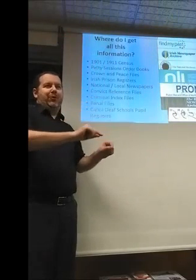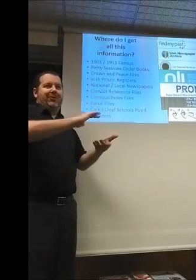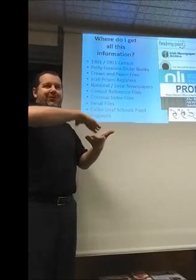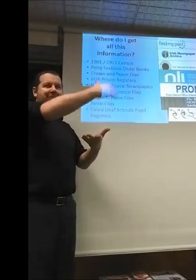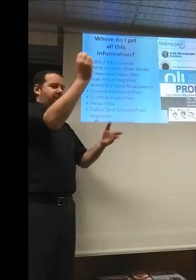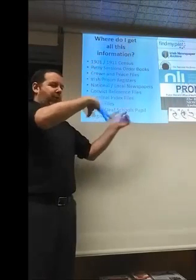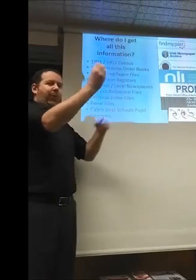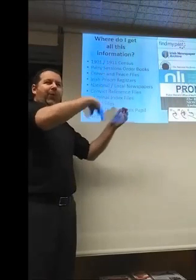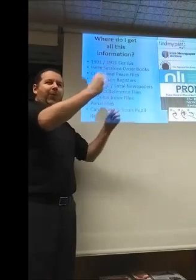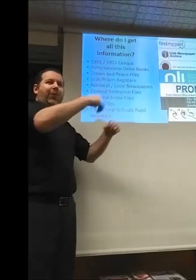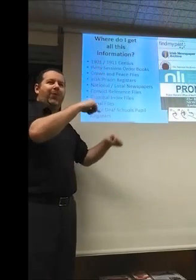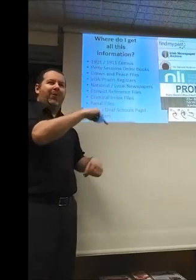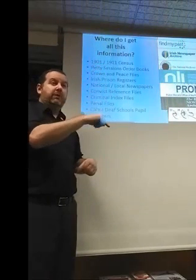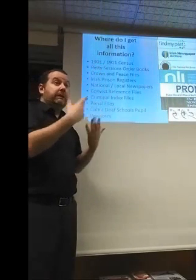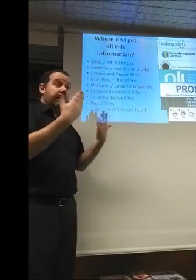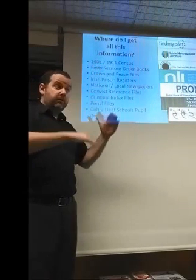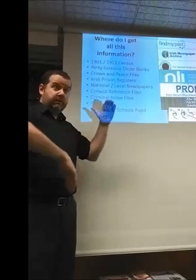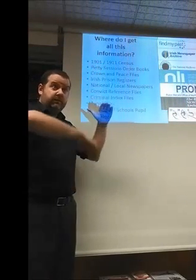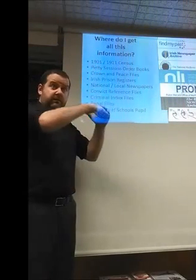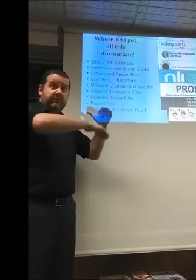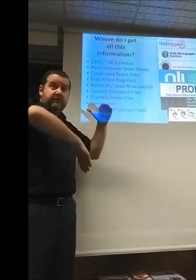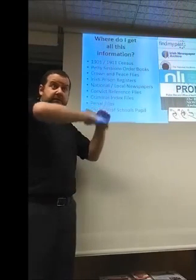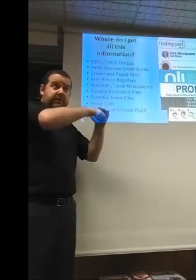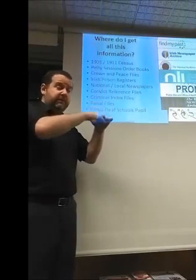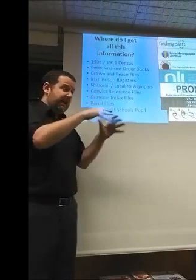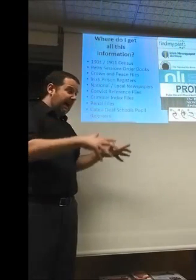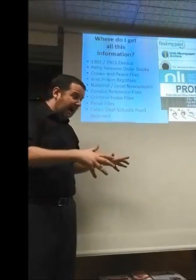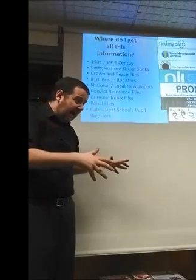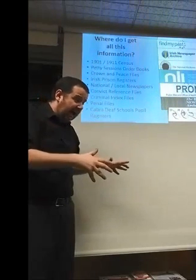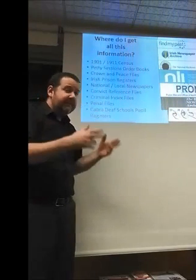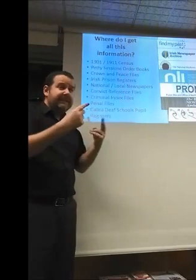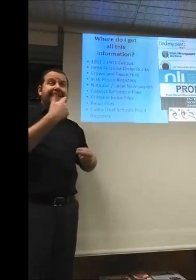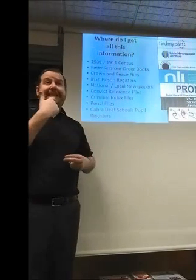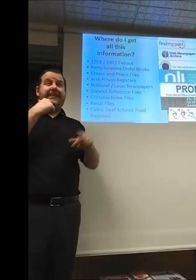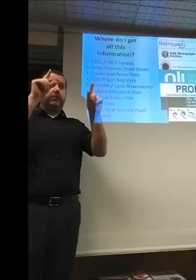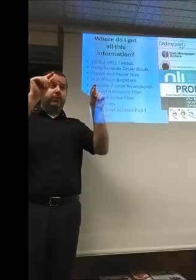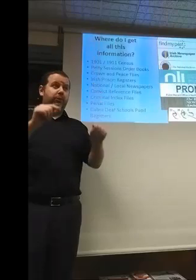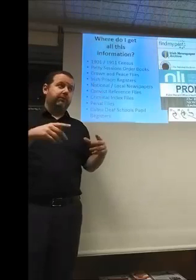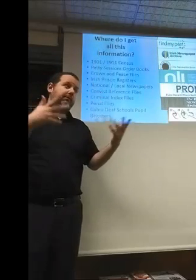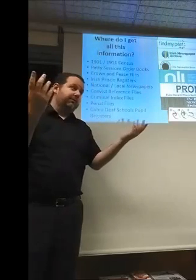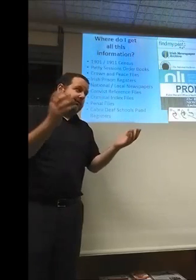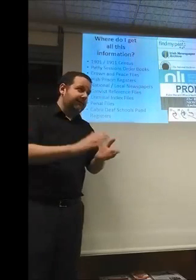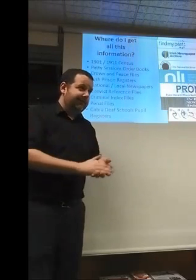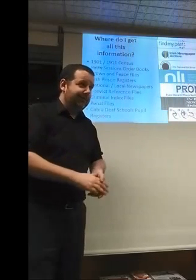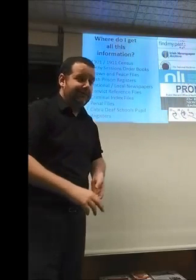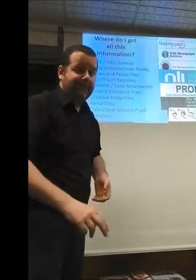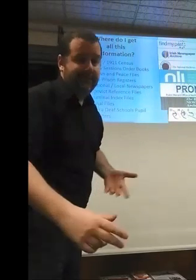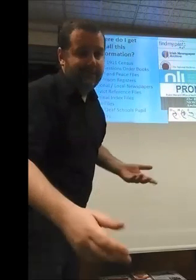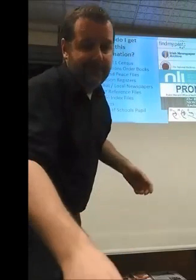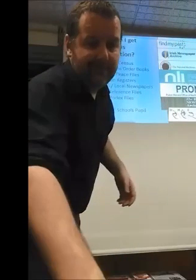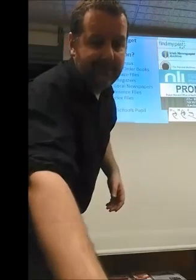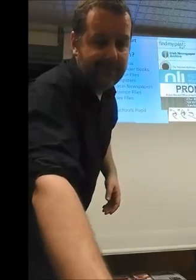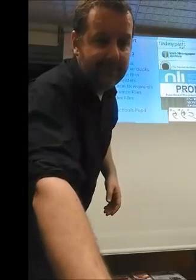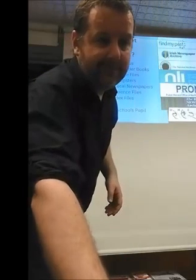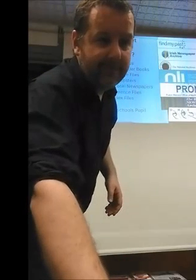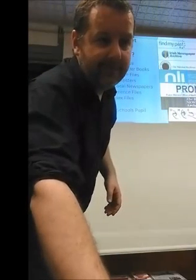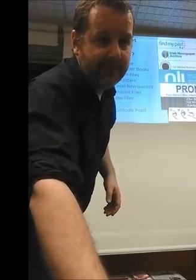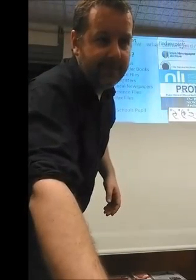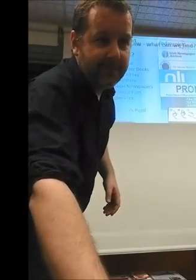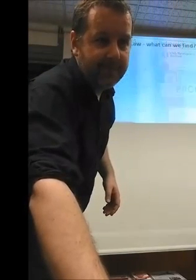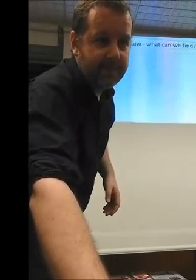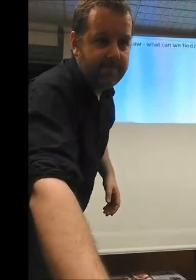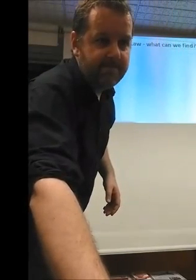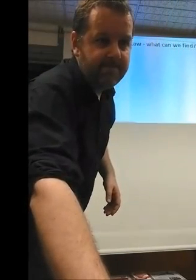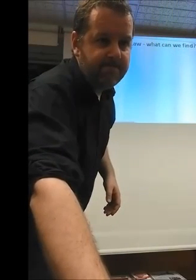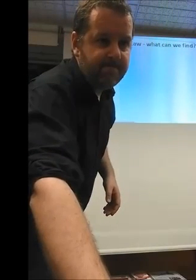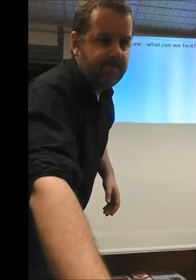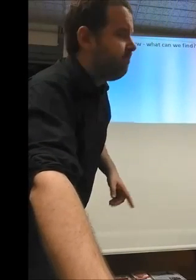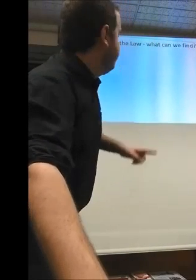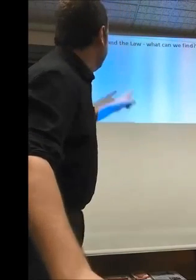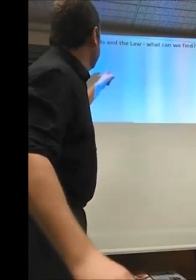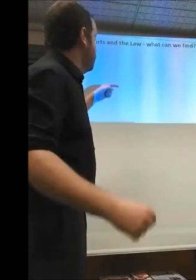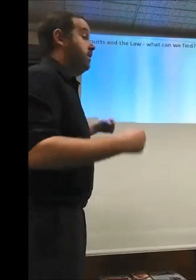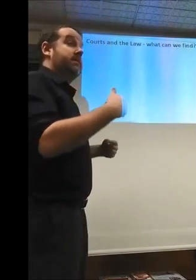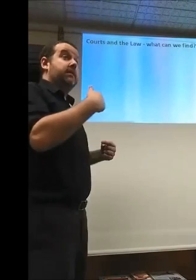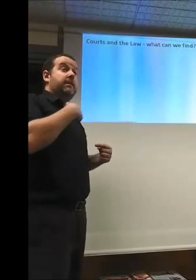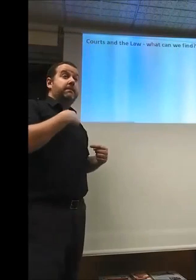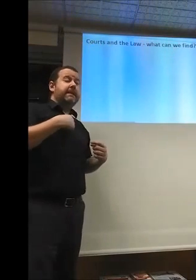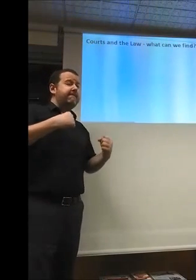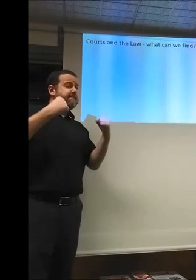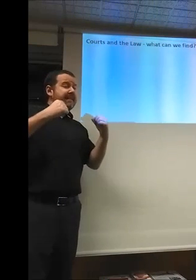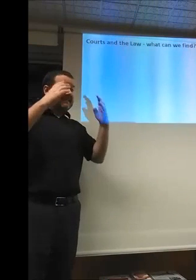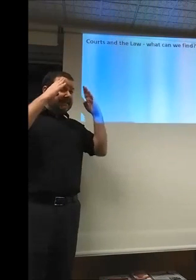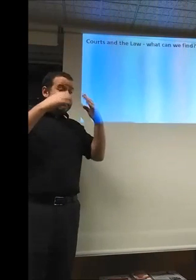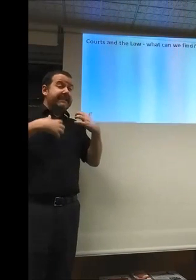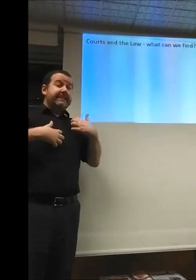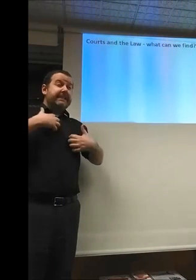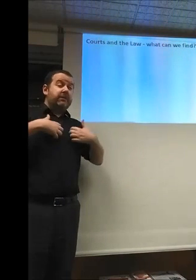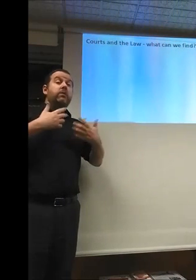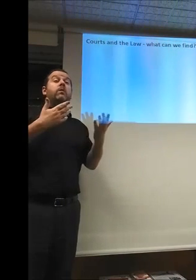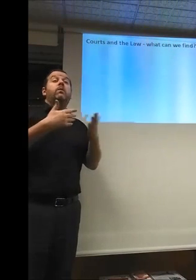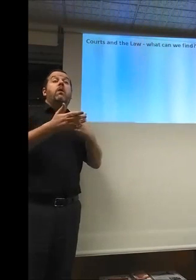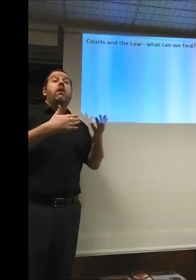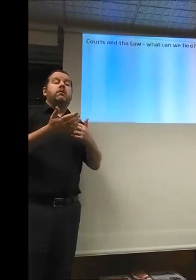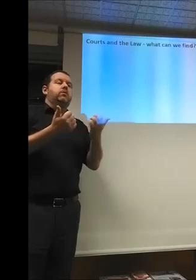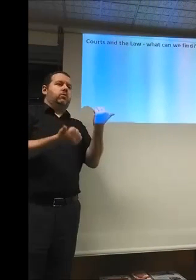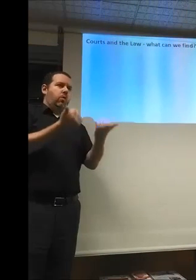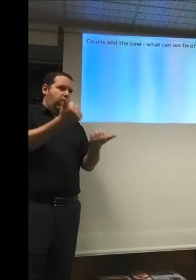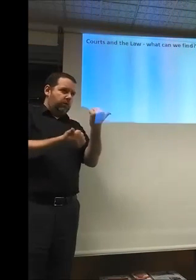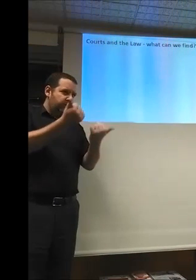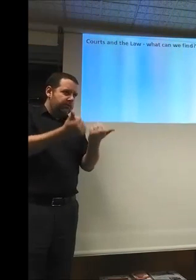It’s all on my computer but the memory’s full so now I need a second computer but sure.